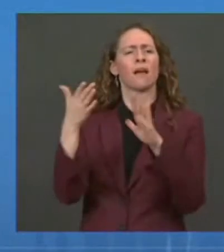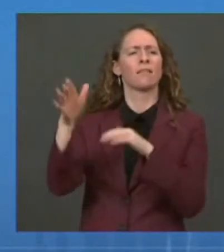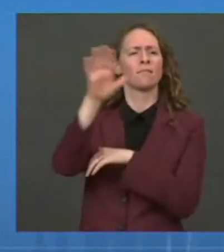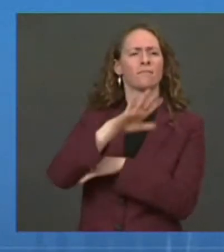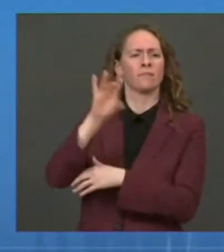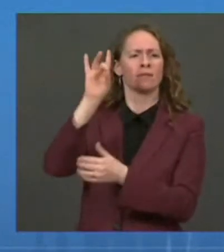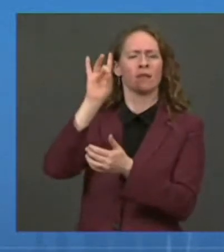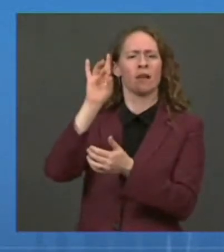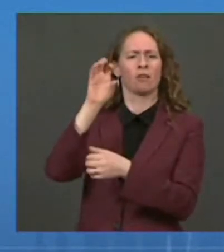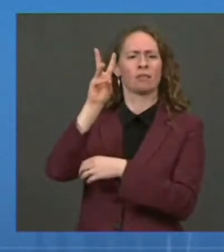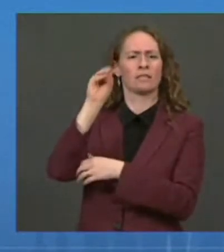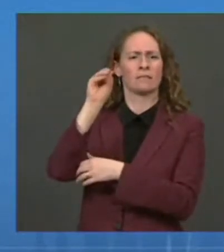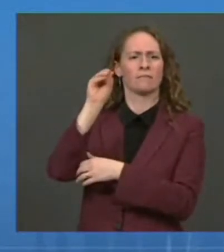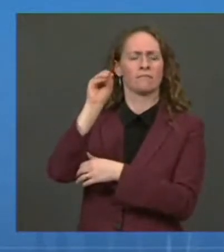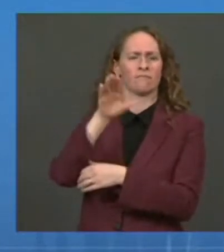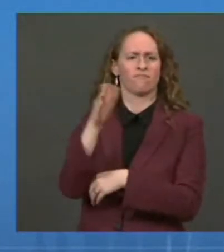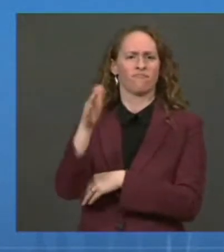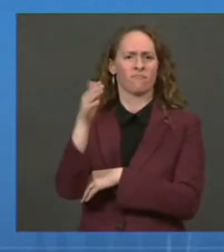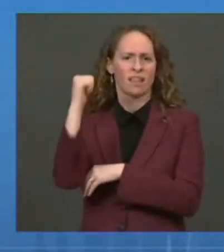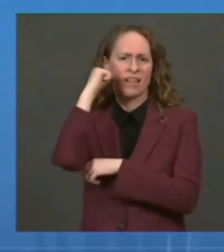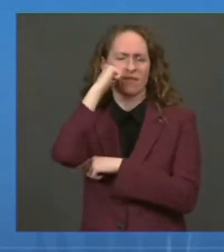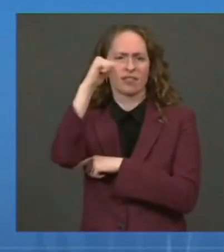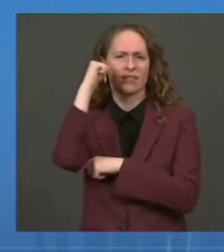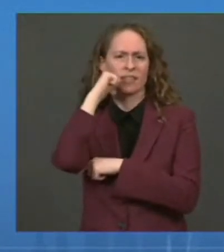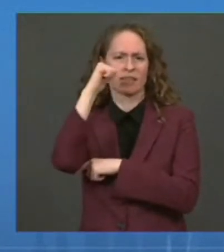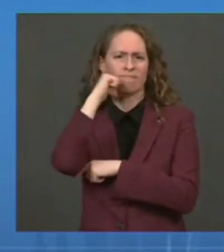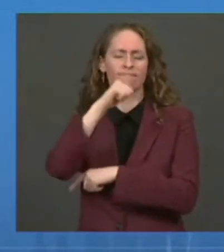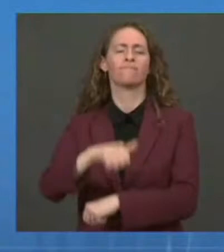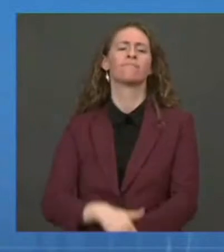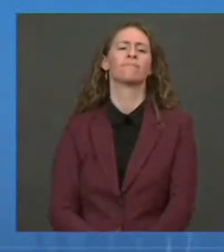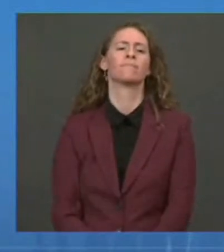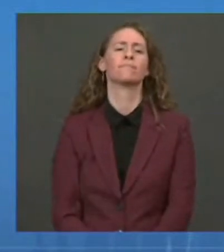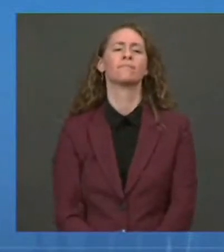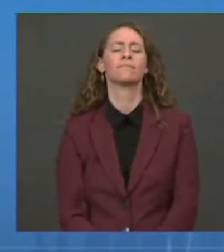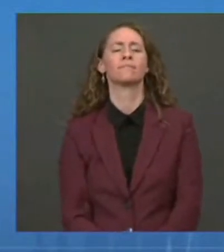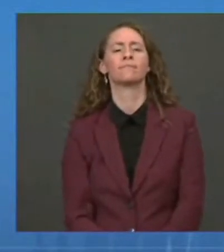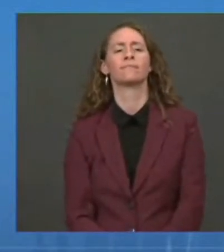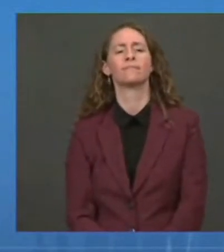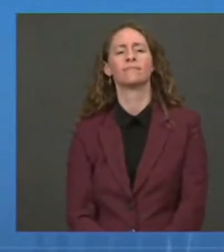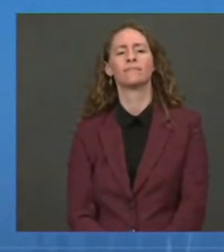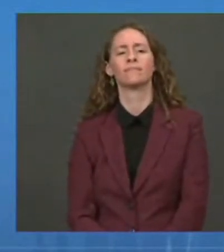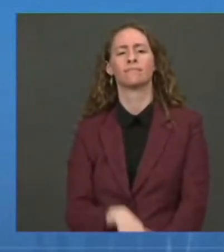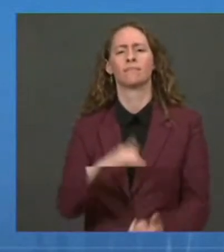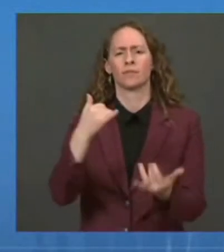DAY AND THDAILY DEATHS AT 860 PER DAY.